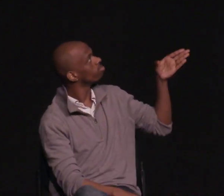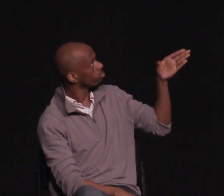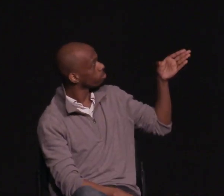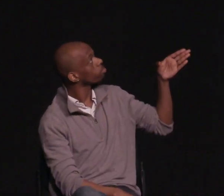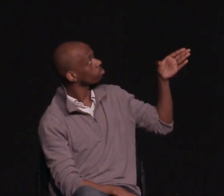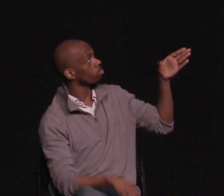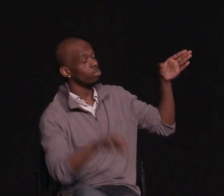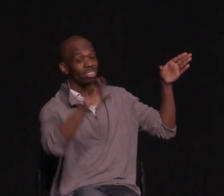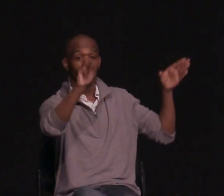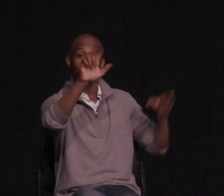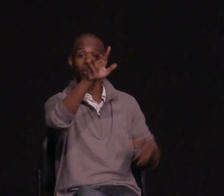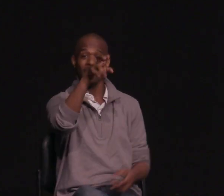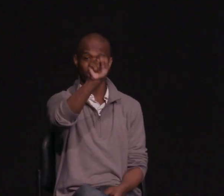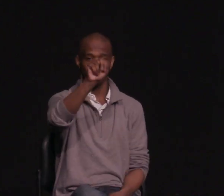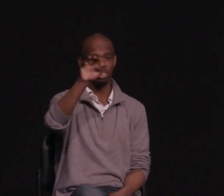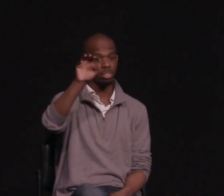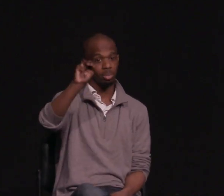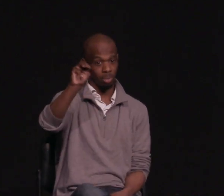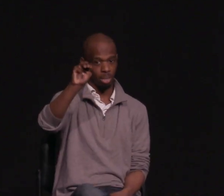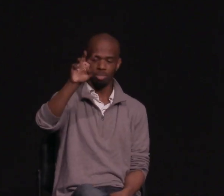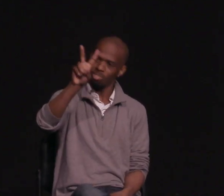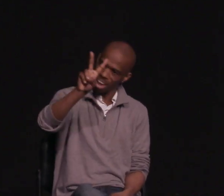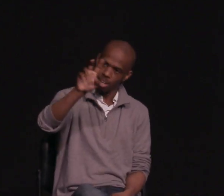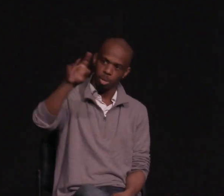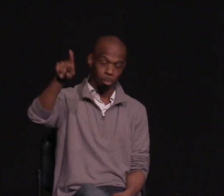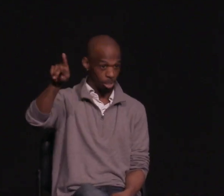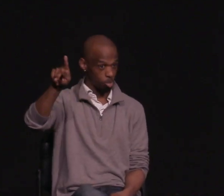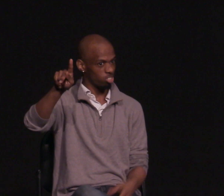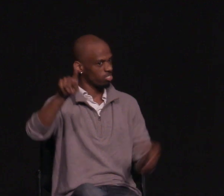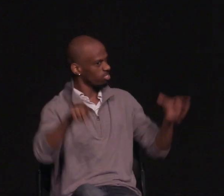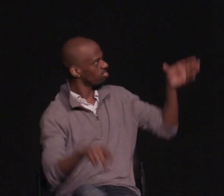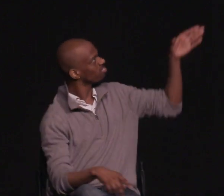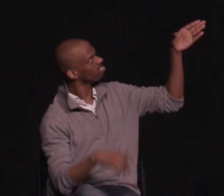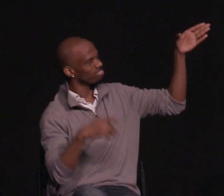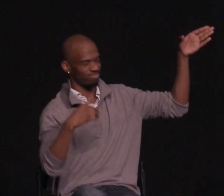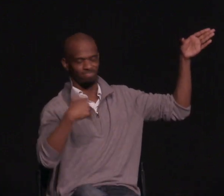Melvin Van Peebles, polymath, writer,